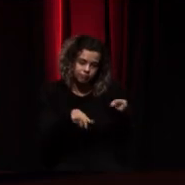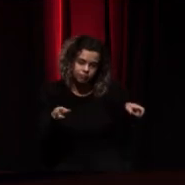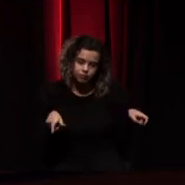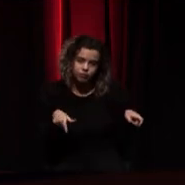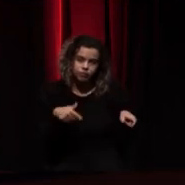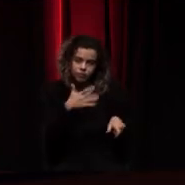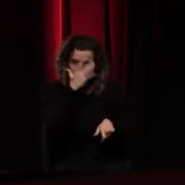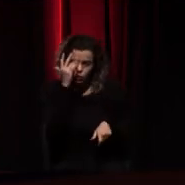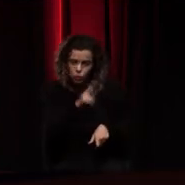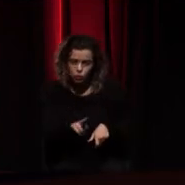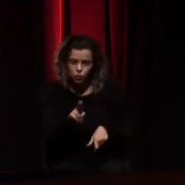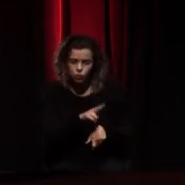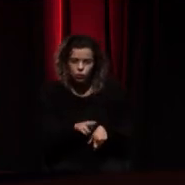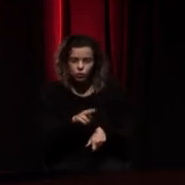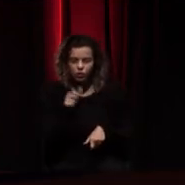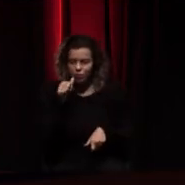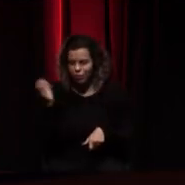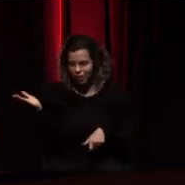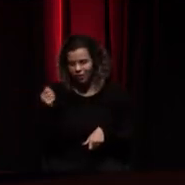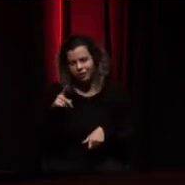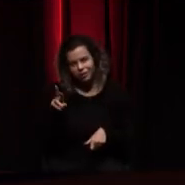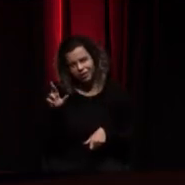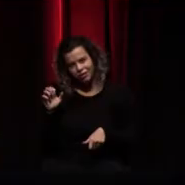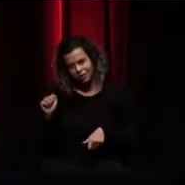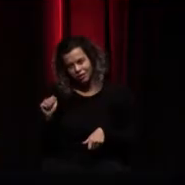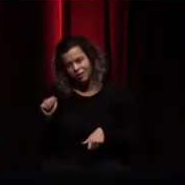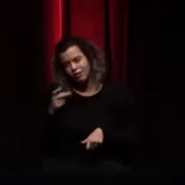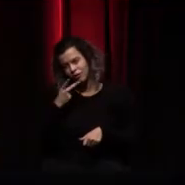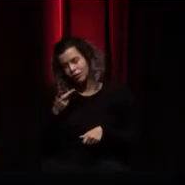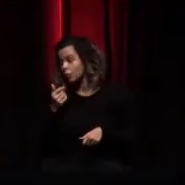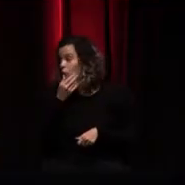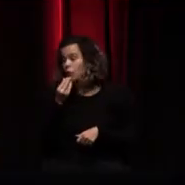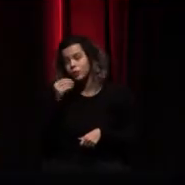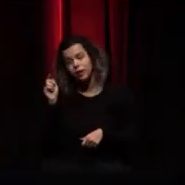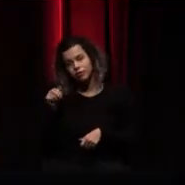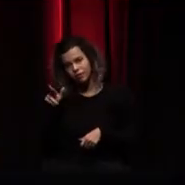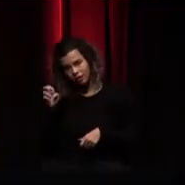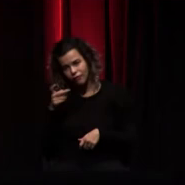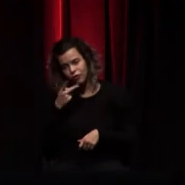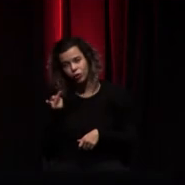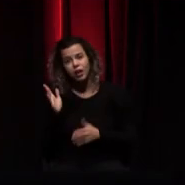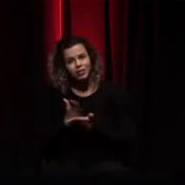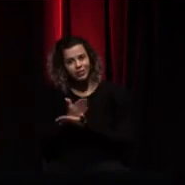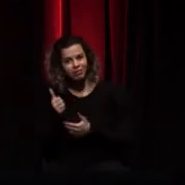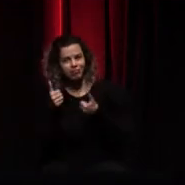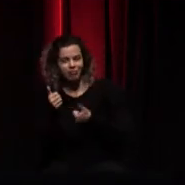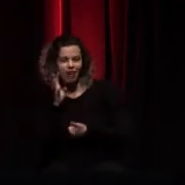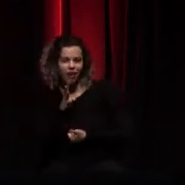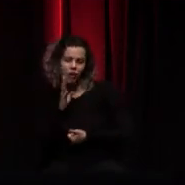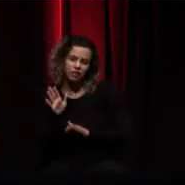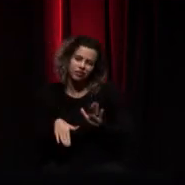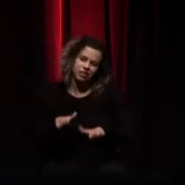As André said, sometimes we get to do it nice, and sometimes it is not so cool. But the principle is always there: